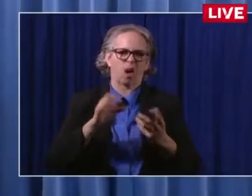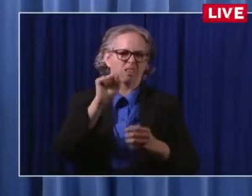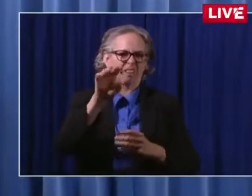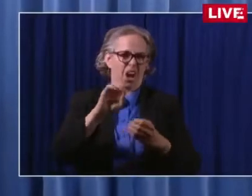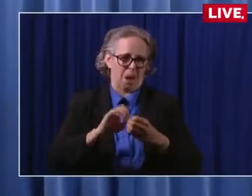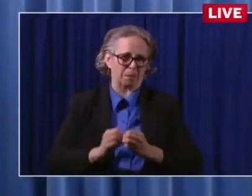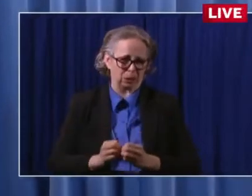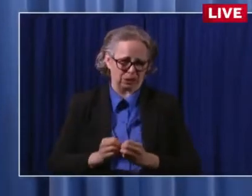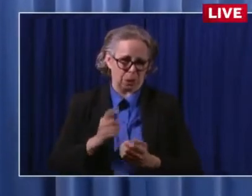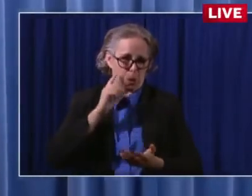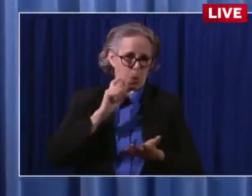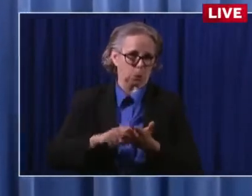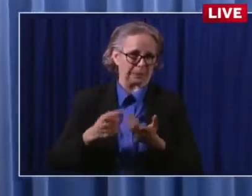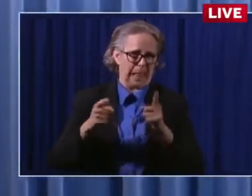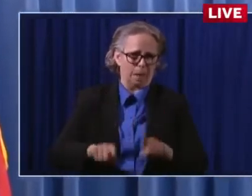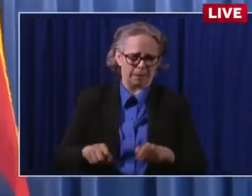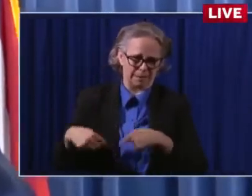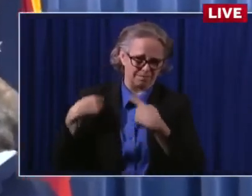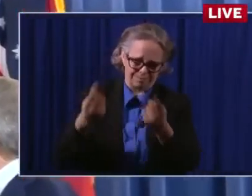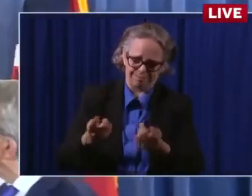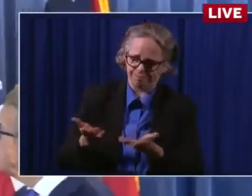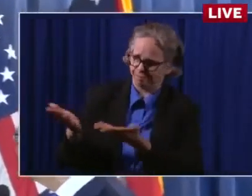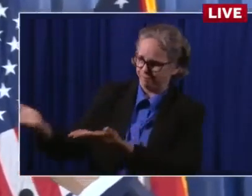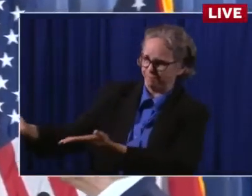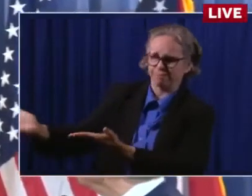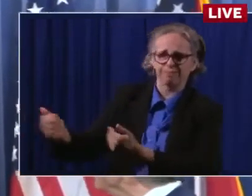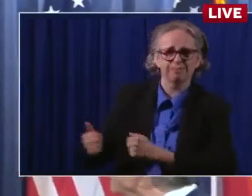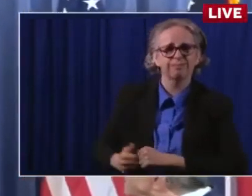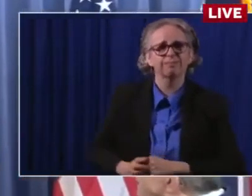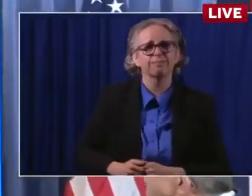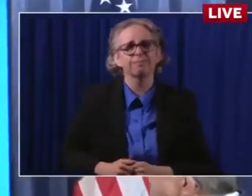LET’S GO AND LOOK AT THE DATA FOR TODAY.